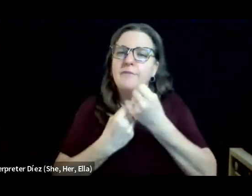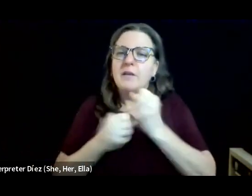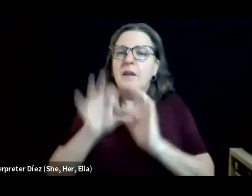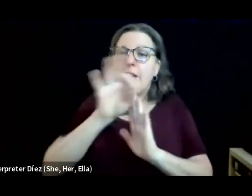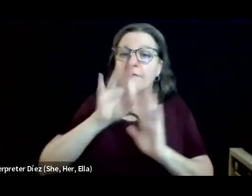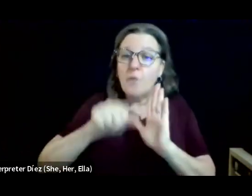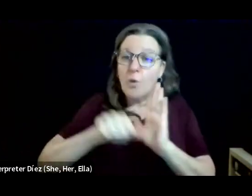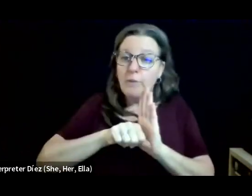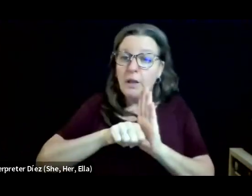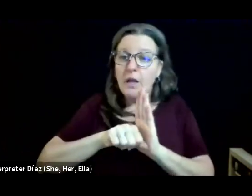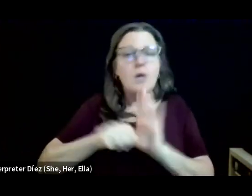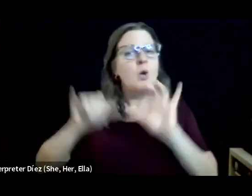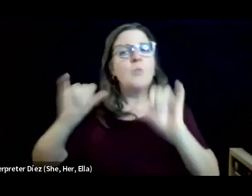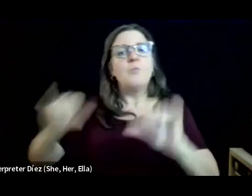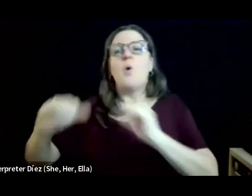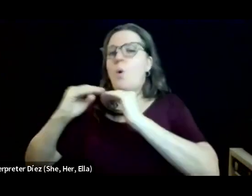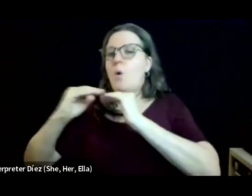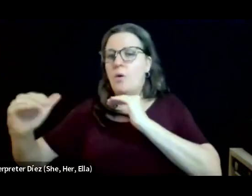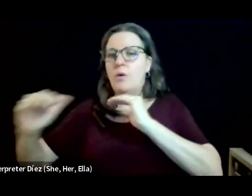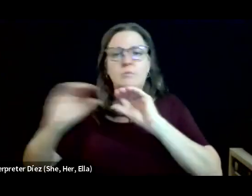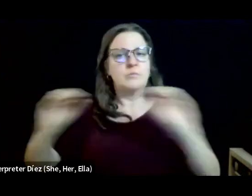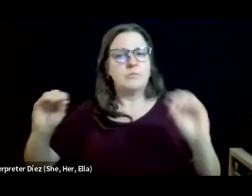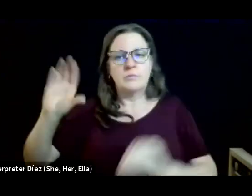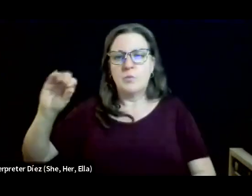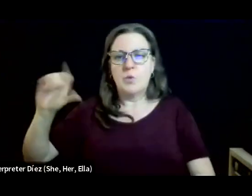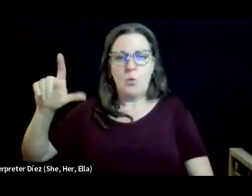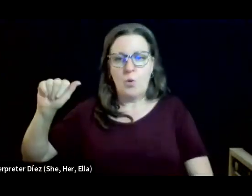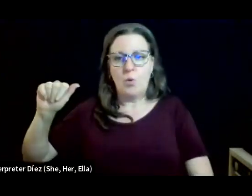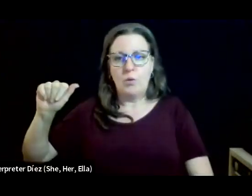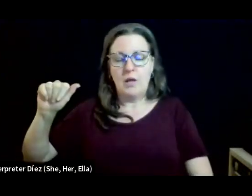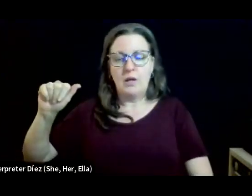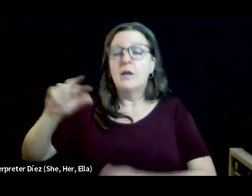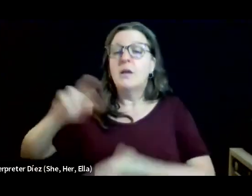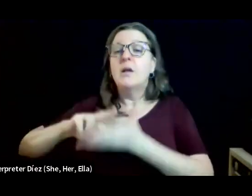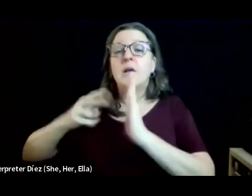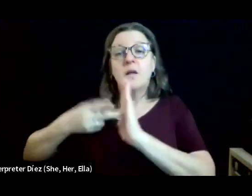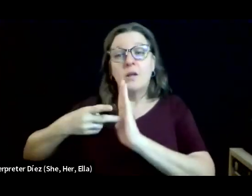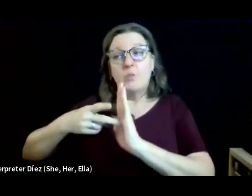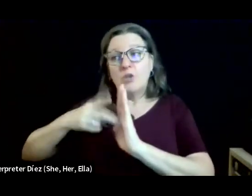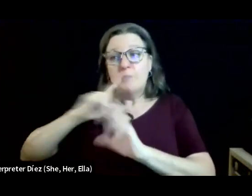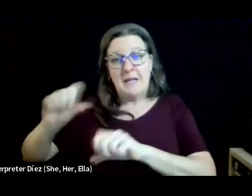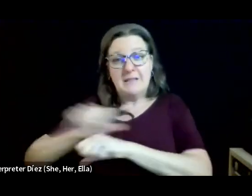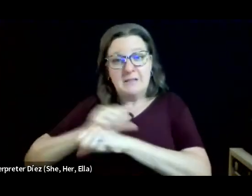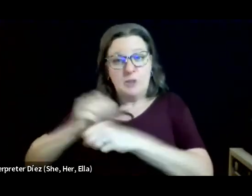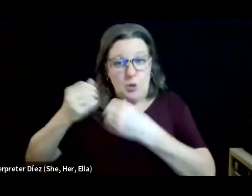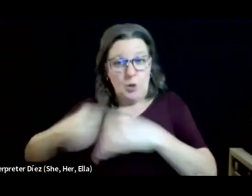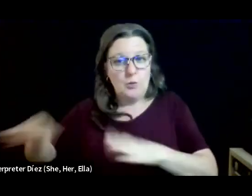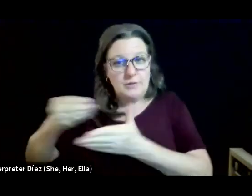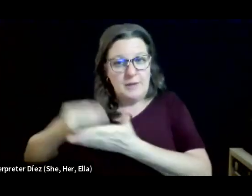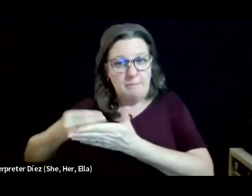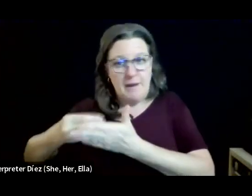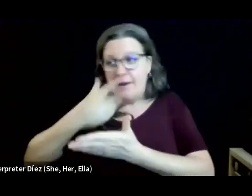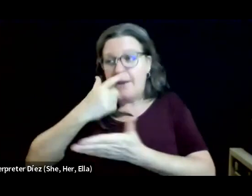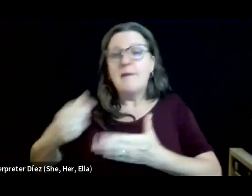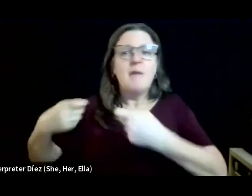flat and you won't get a COLA. Which actually means you're losing money, right? Because your utilities, health benefits,